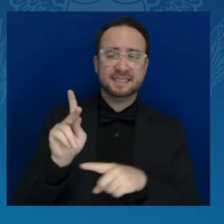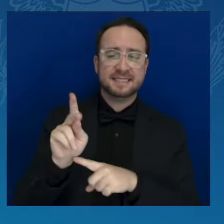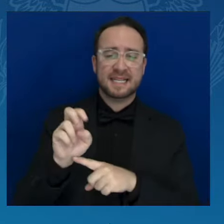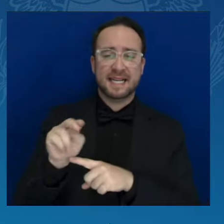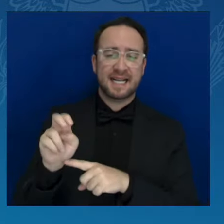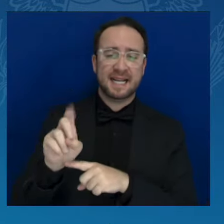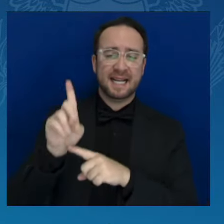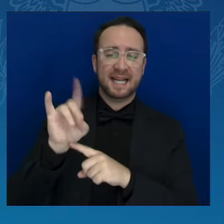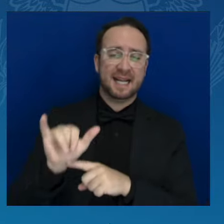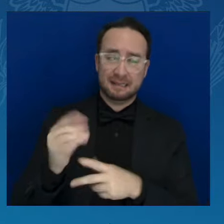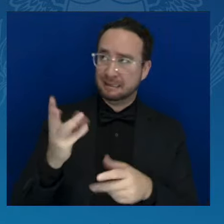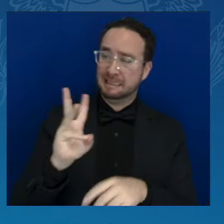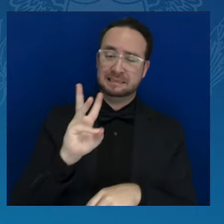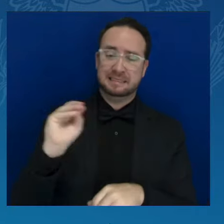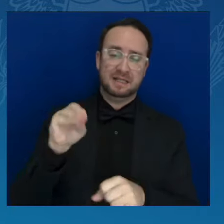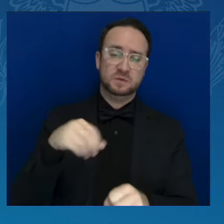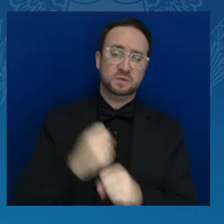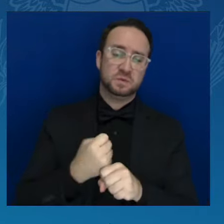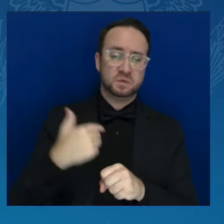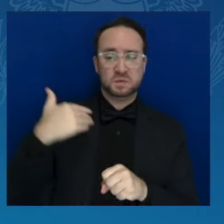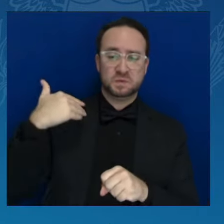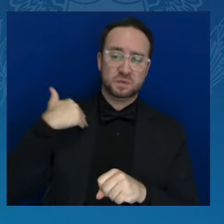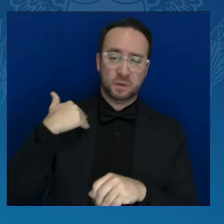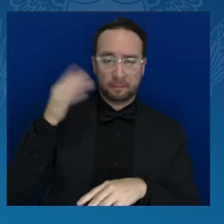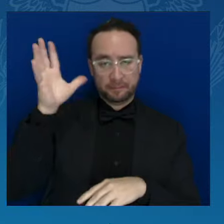both for our own people, but also for humankind.